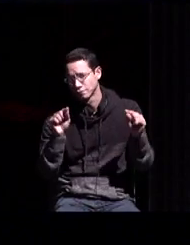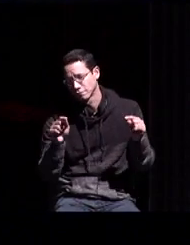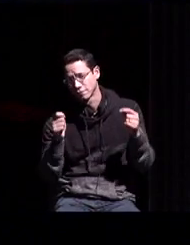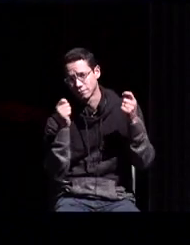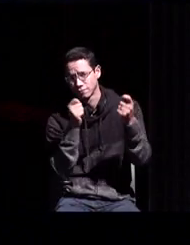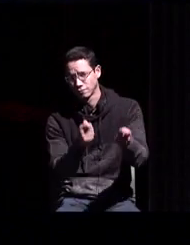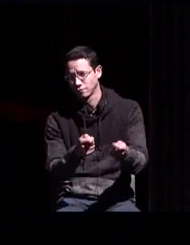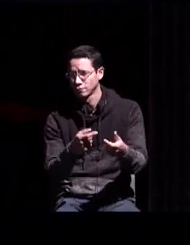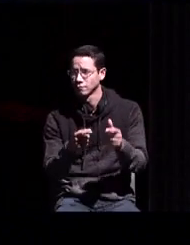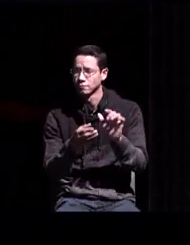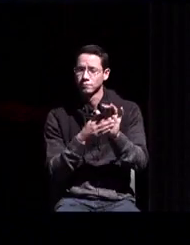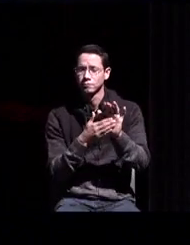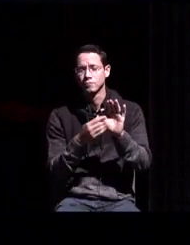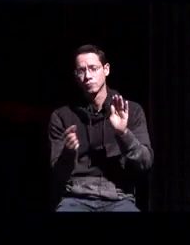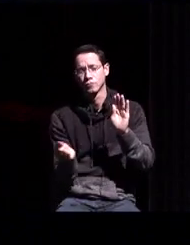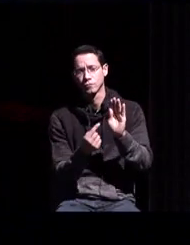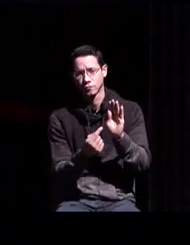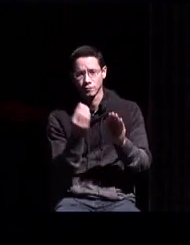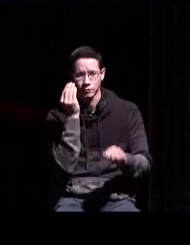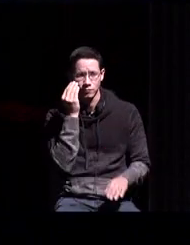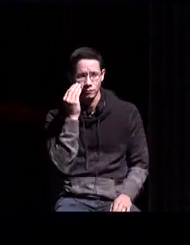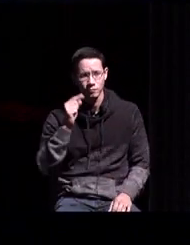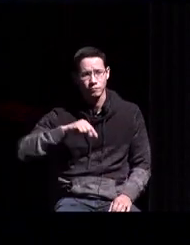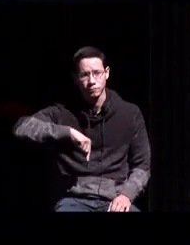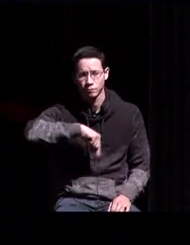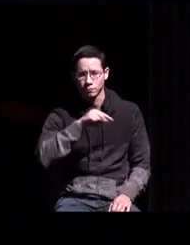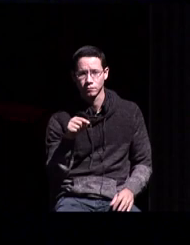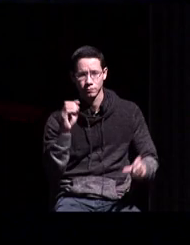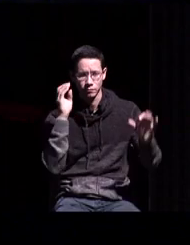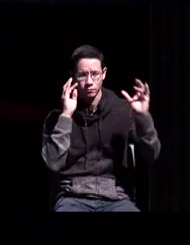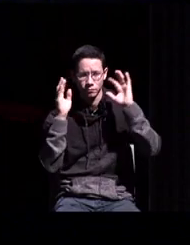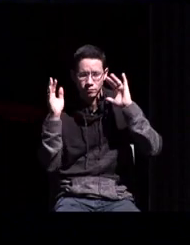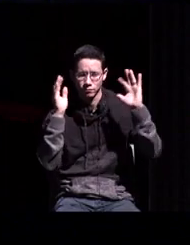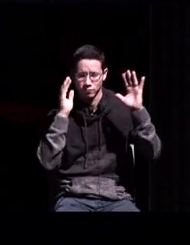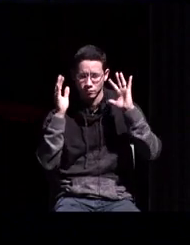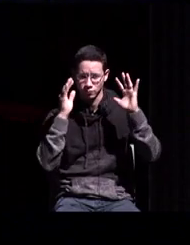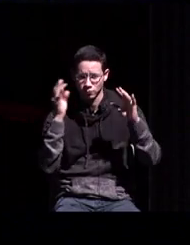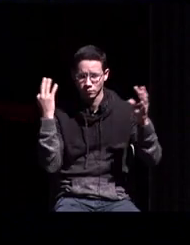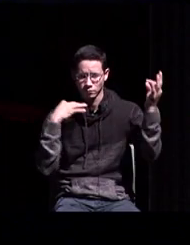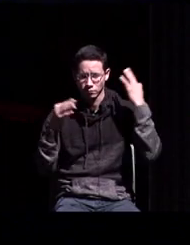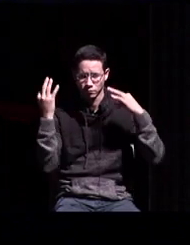in order to discuss tourism as a category,